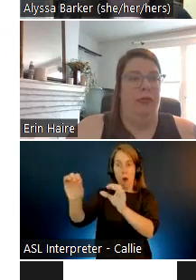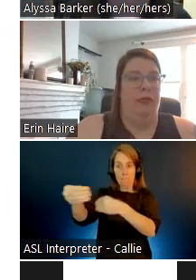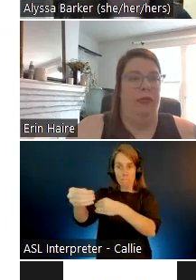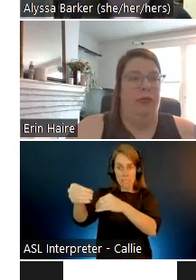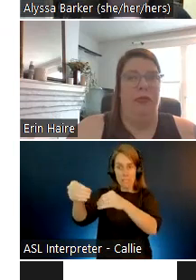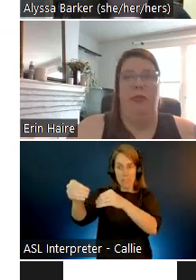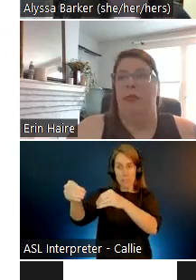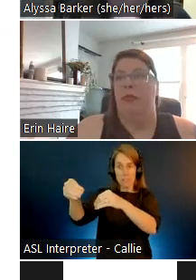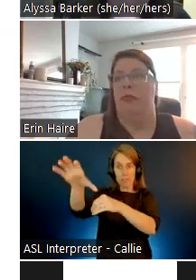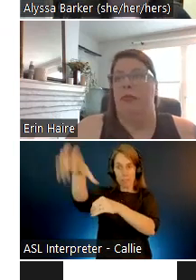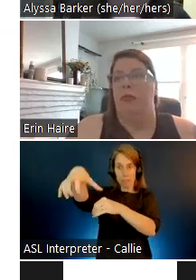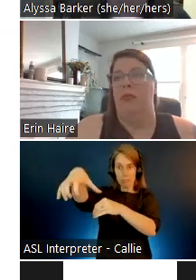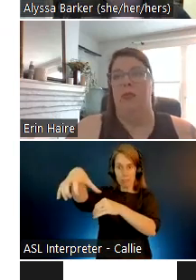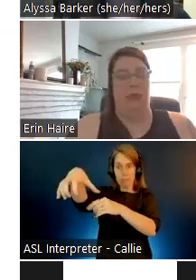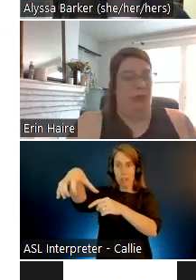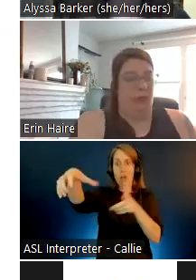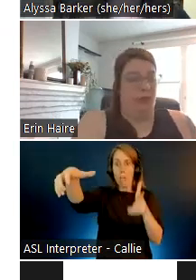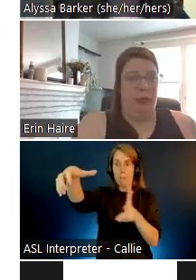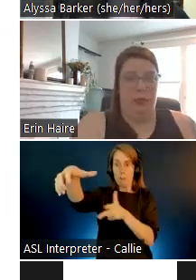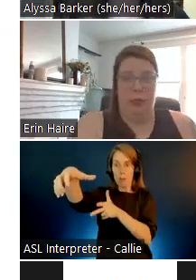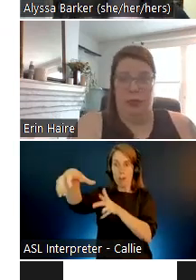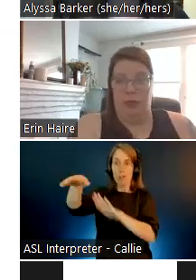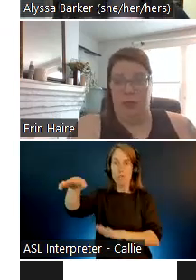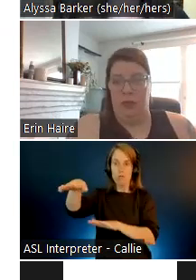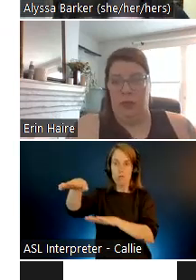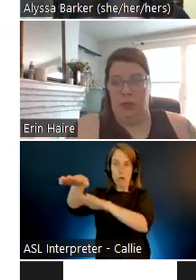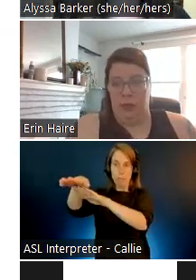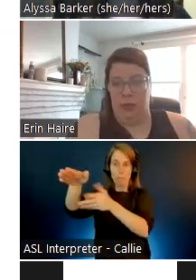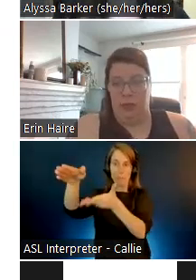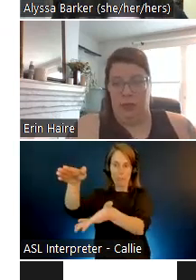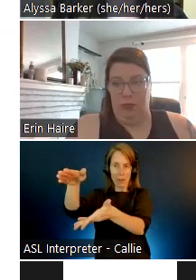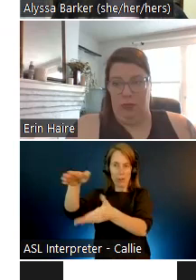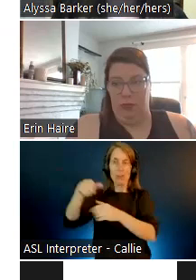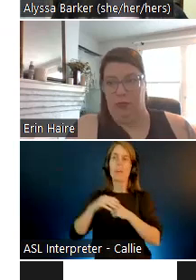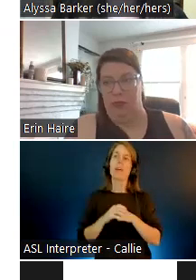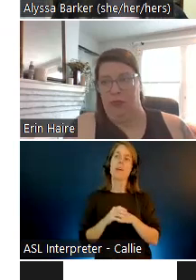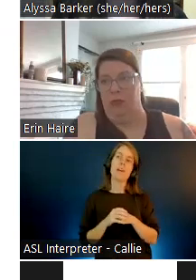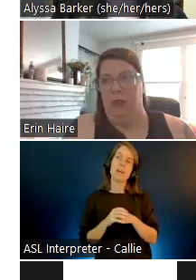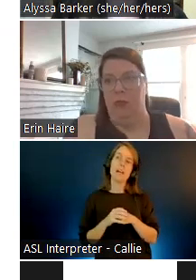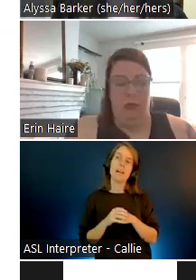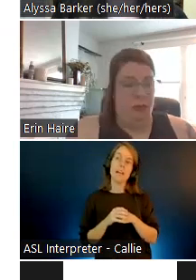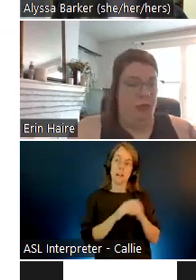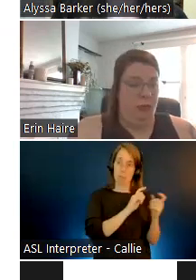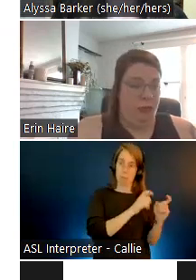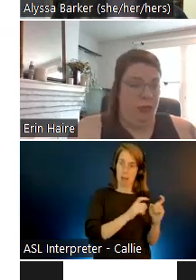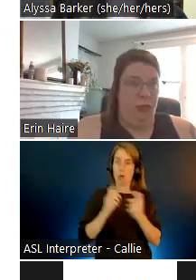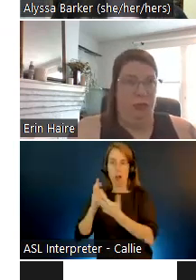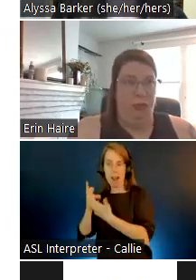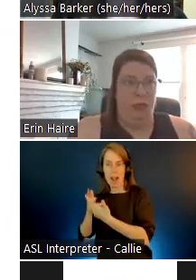to the parking lot and and i'm i'm going to say this is a an on-site rental office